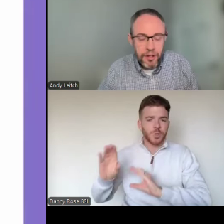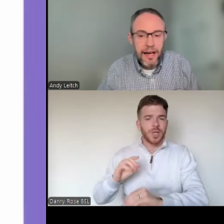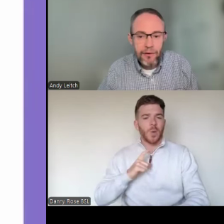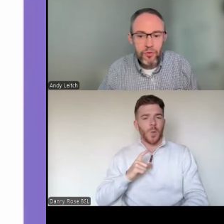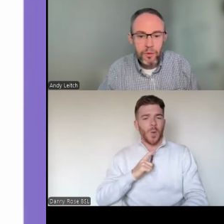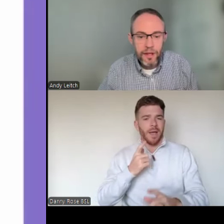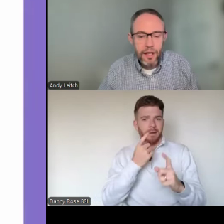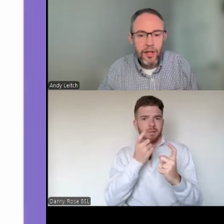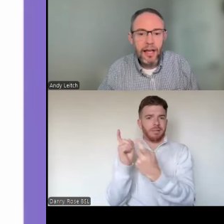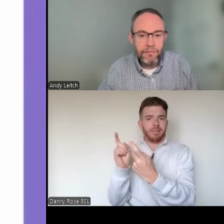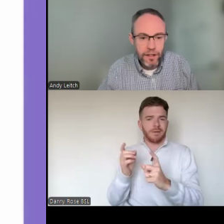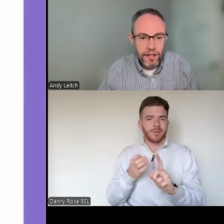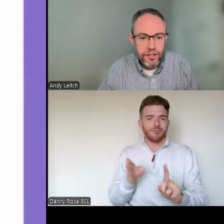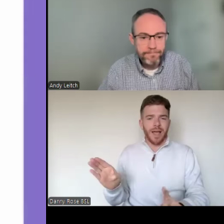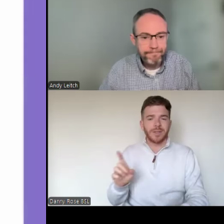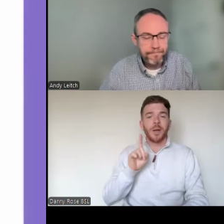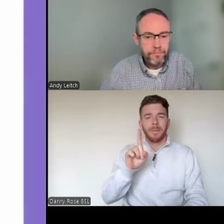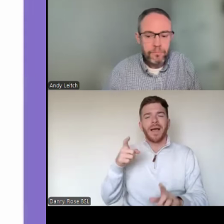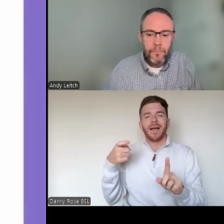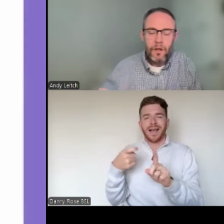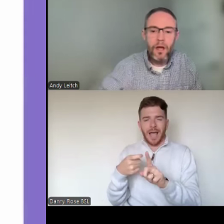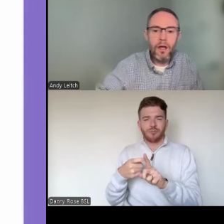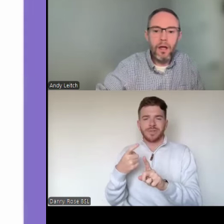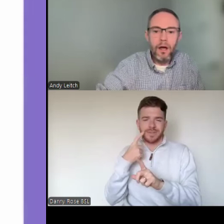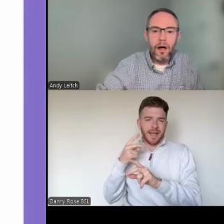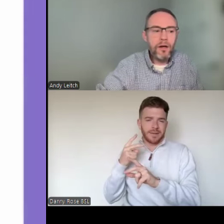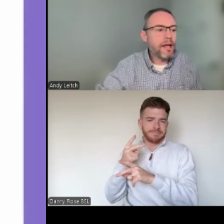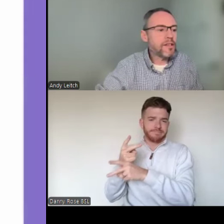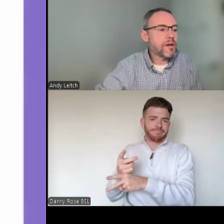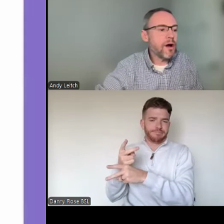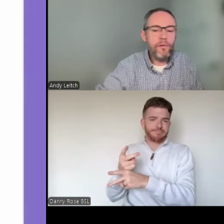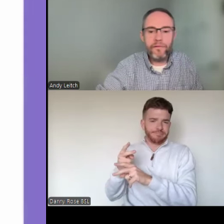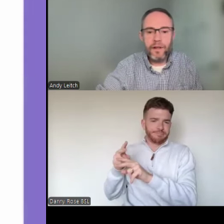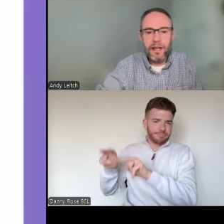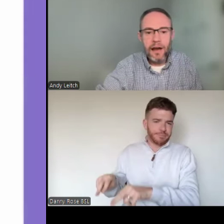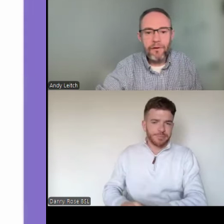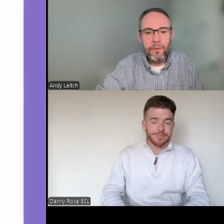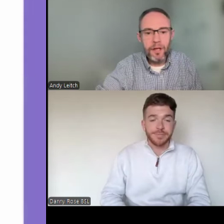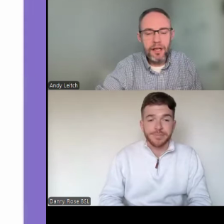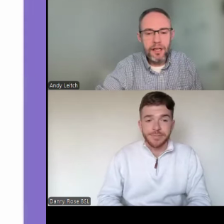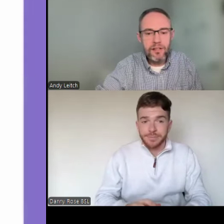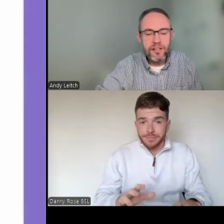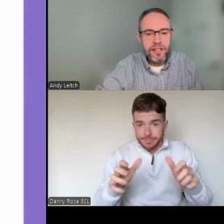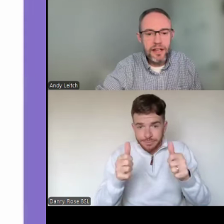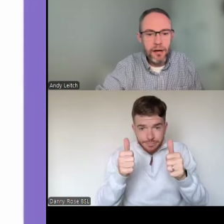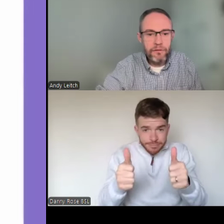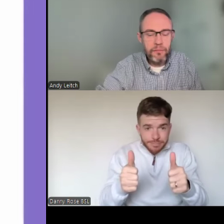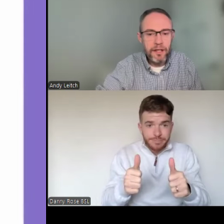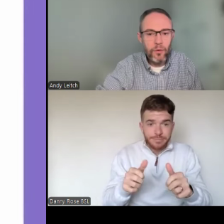but Karys will be there looking after things. Hopefully everybody is sitting comfortably.